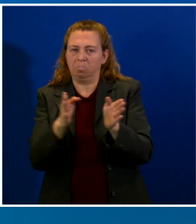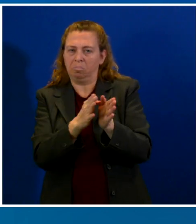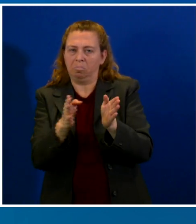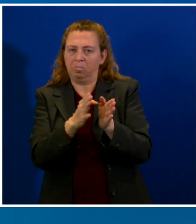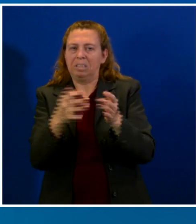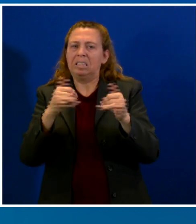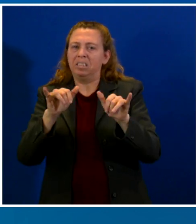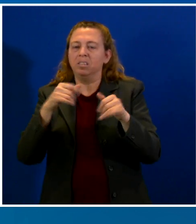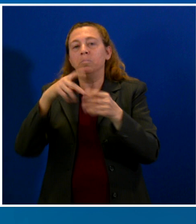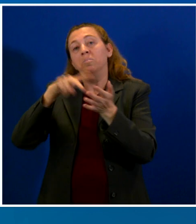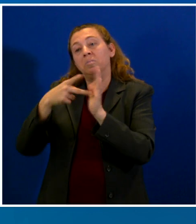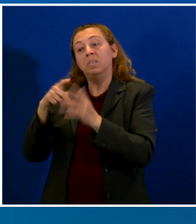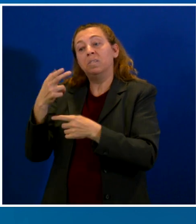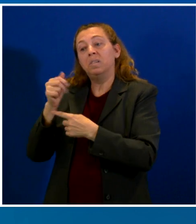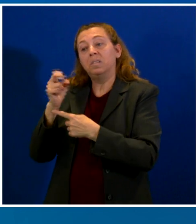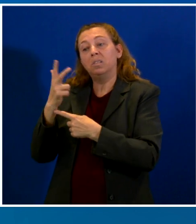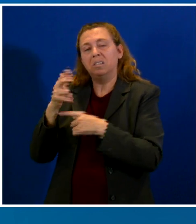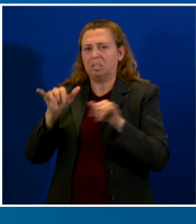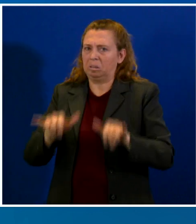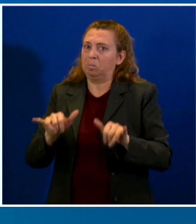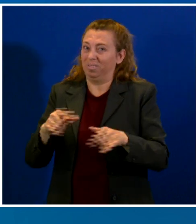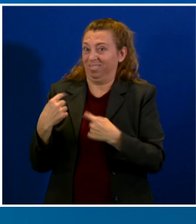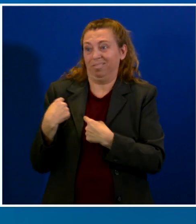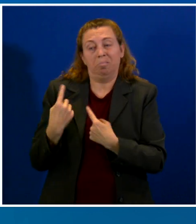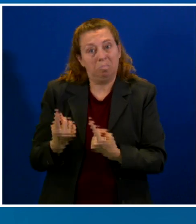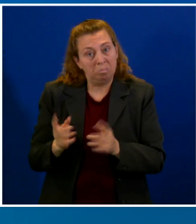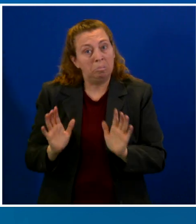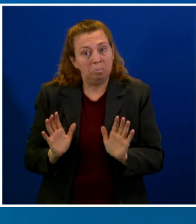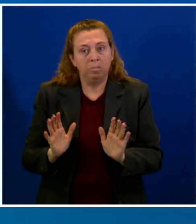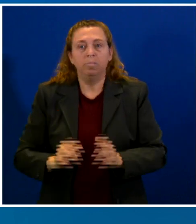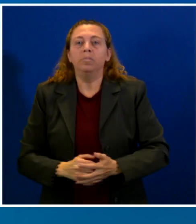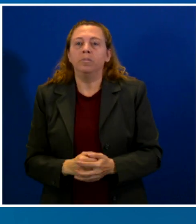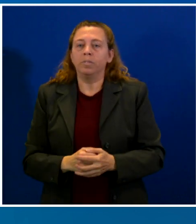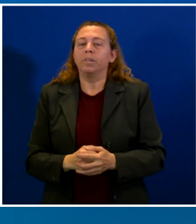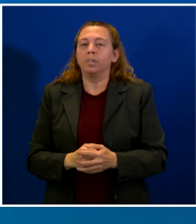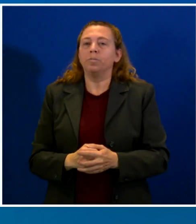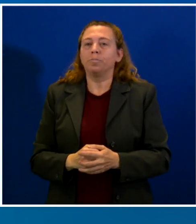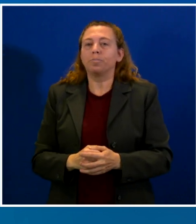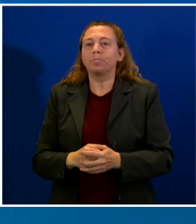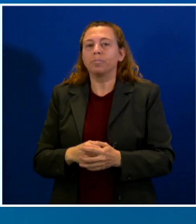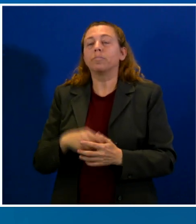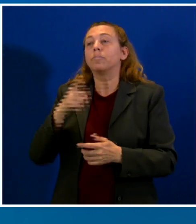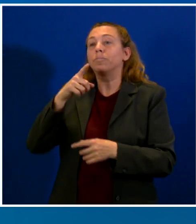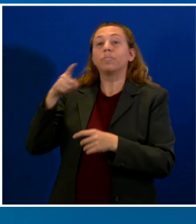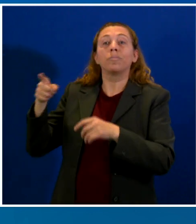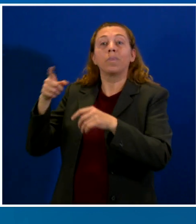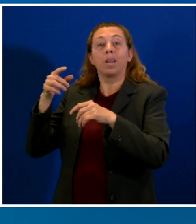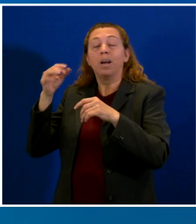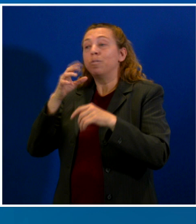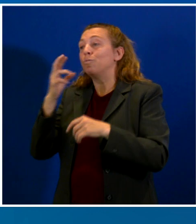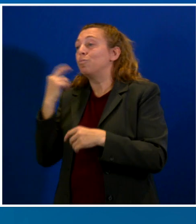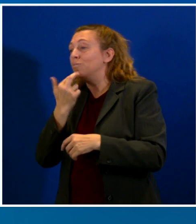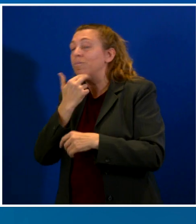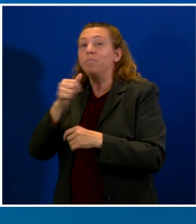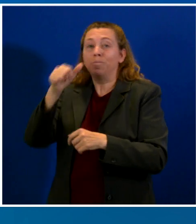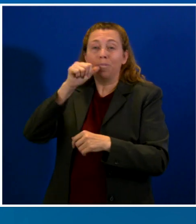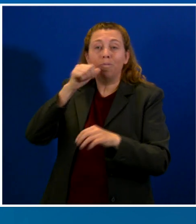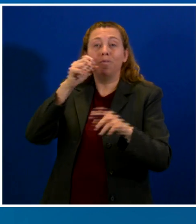To view a full list of activities and capacity requirements allowed under Phase 3, please visit the Governor's website.